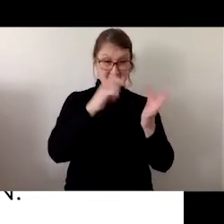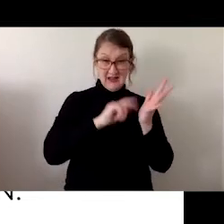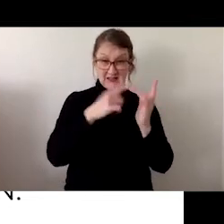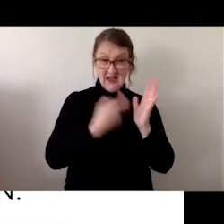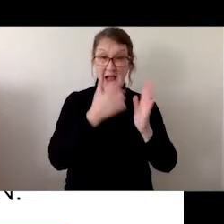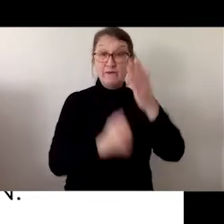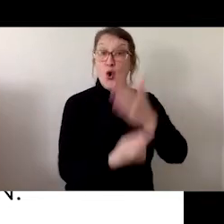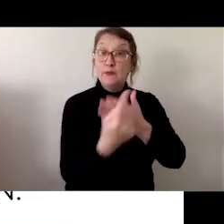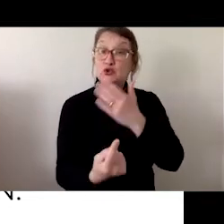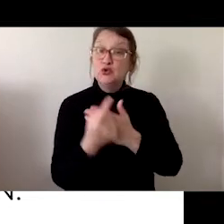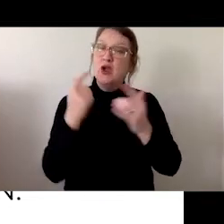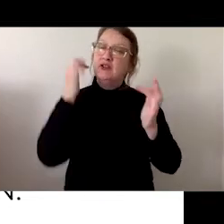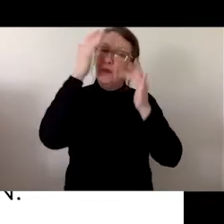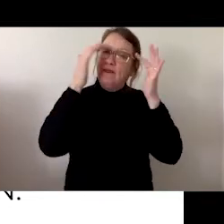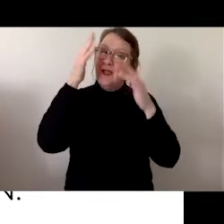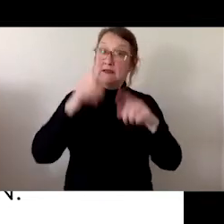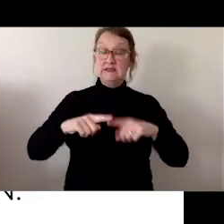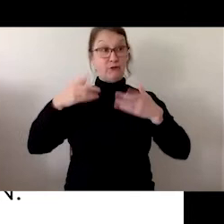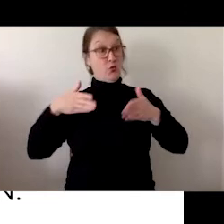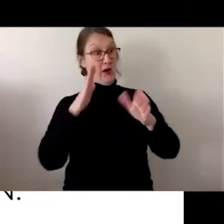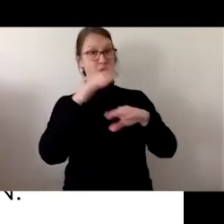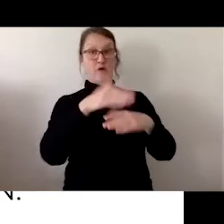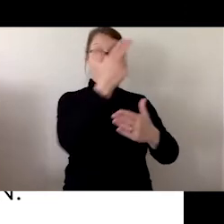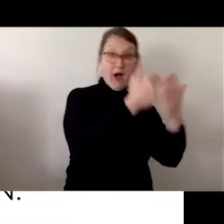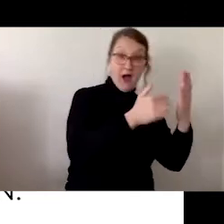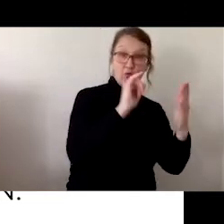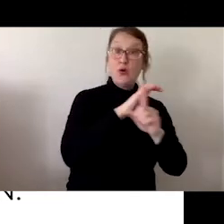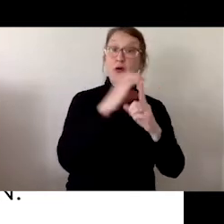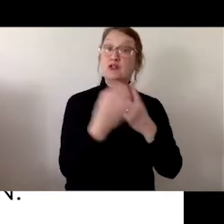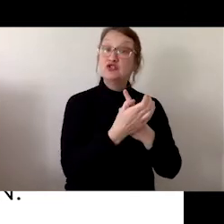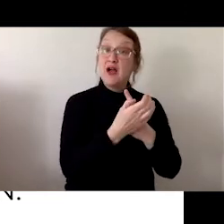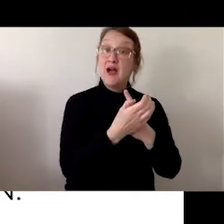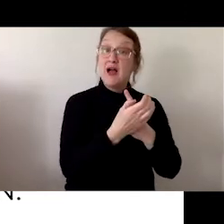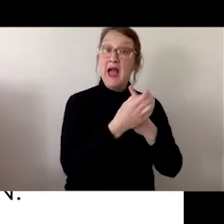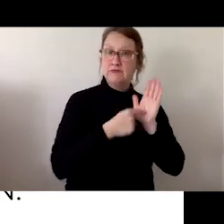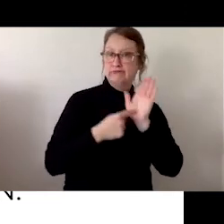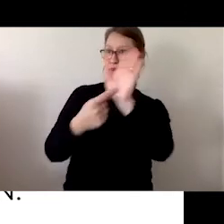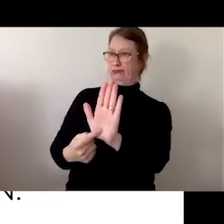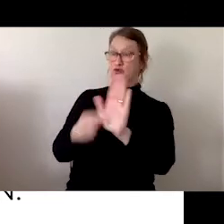differently about arts and culture and, in doing that, position that better to government?